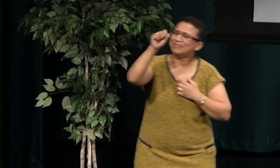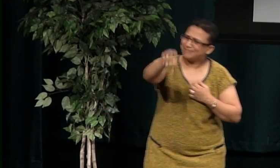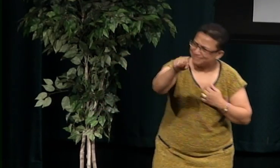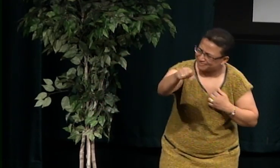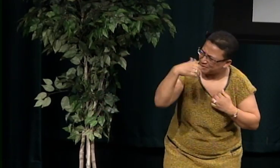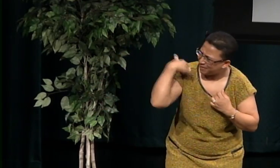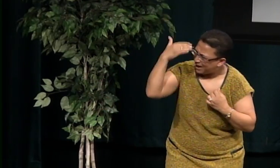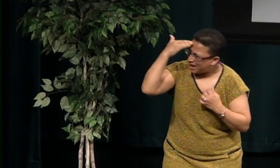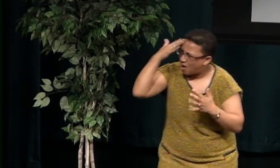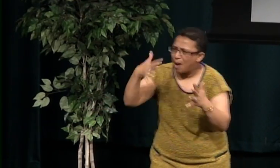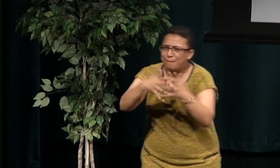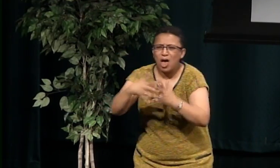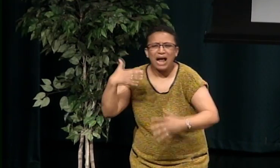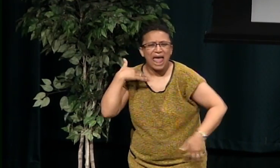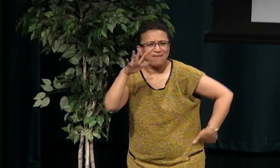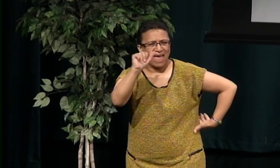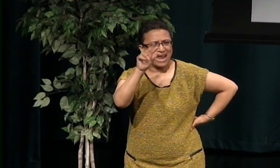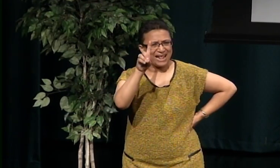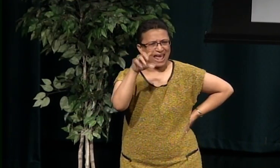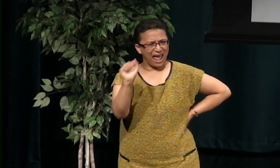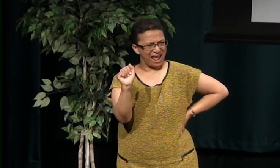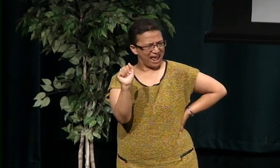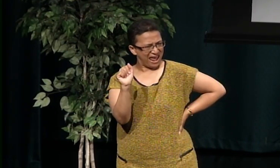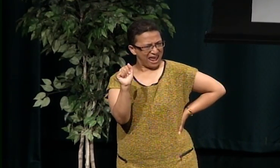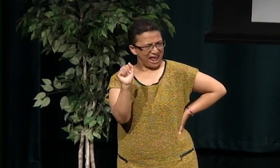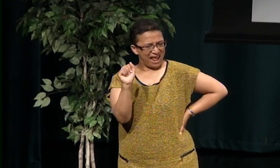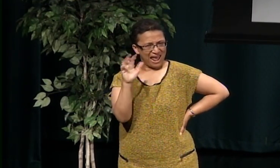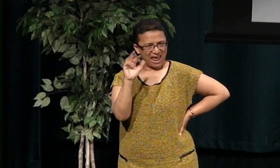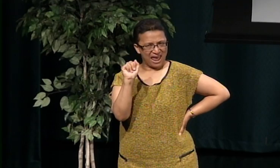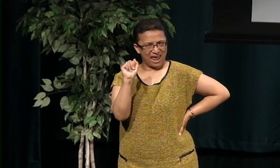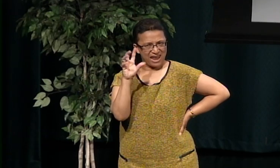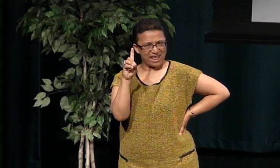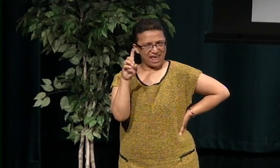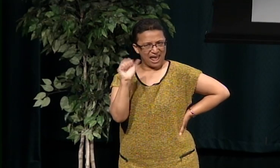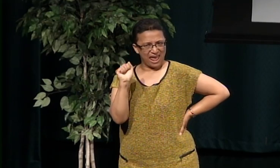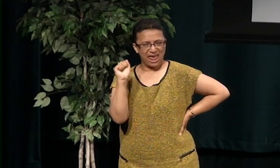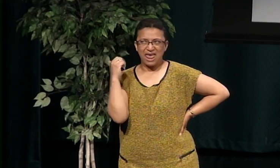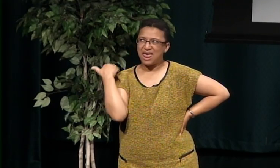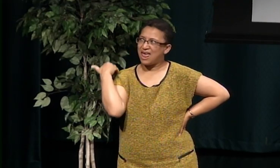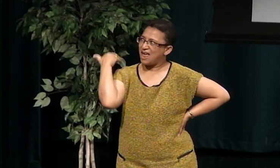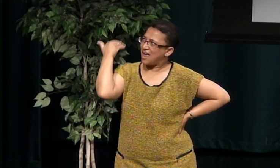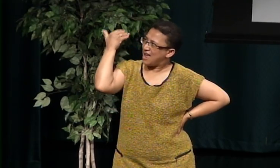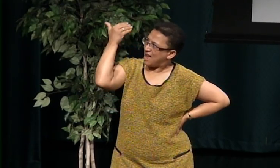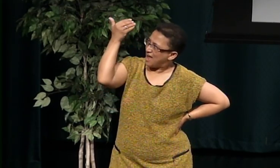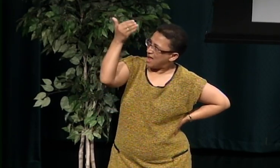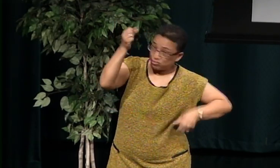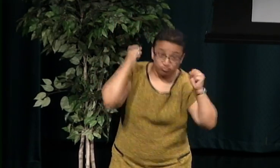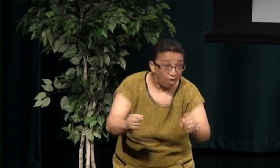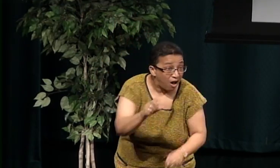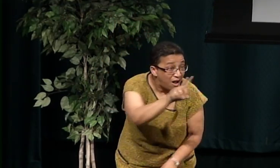to ratify your conventions. I now you have laws. I know you have the ADA.